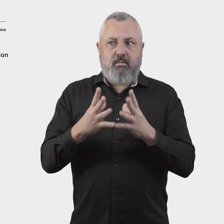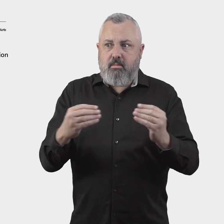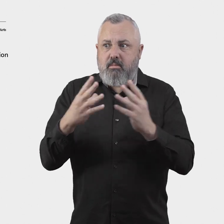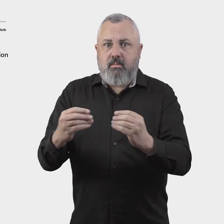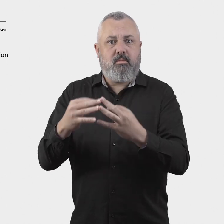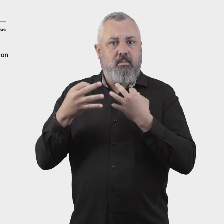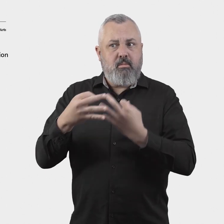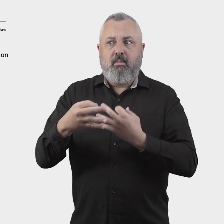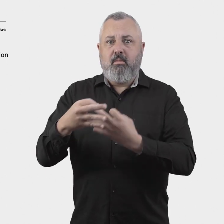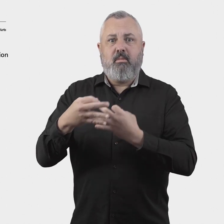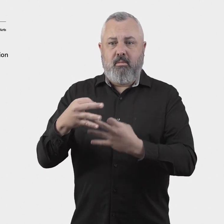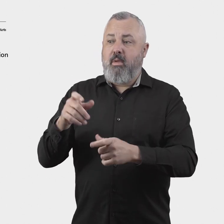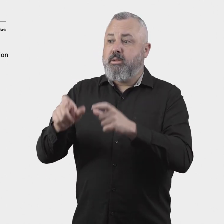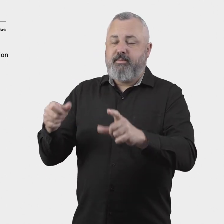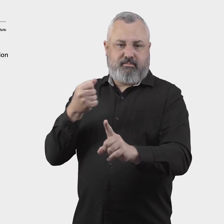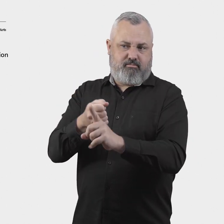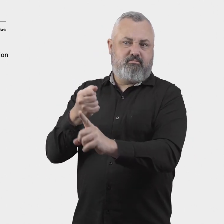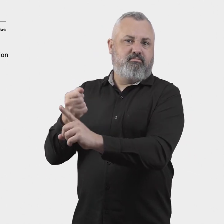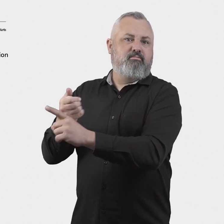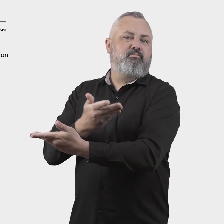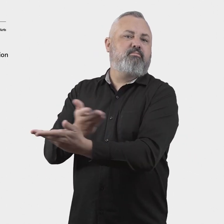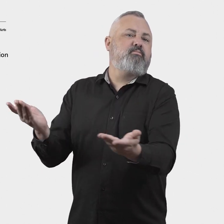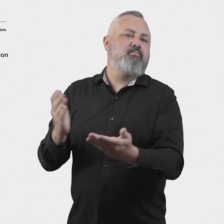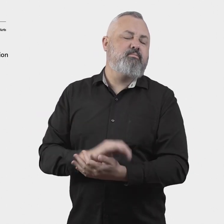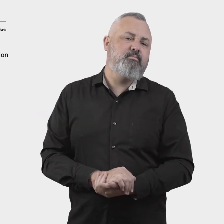when there were historically high rates of delayed and cancelled flights.